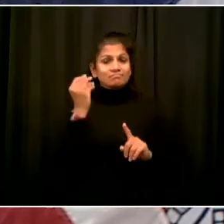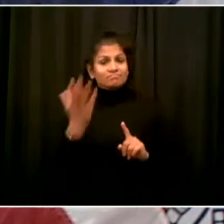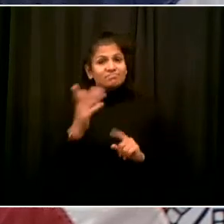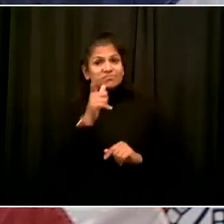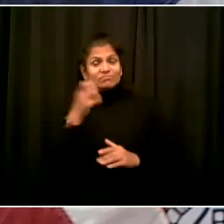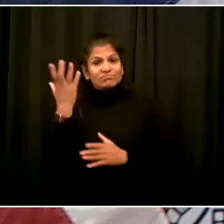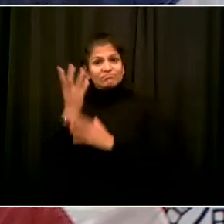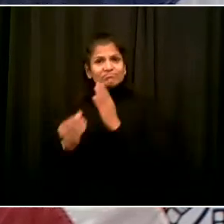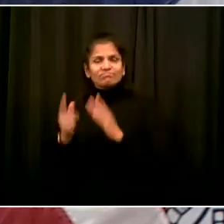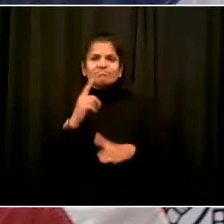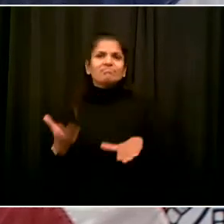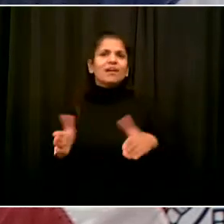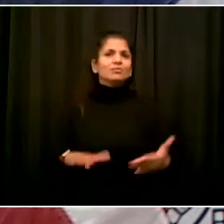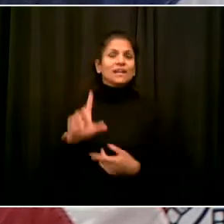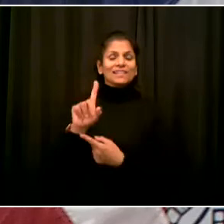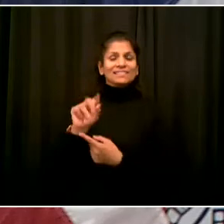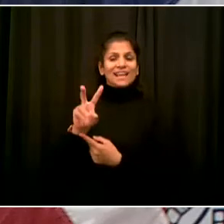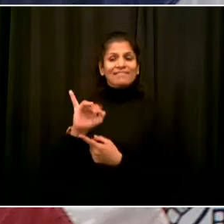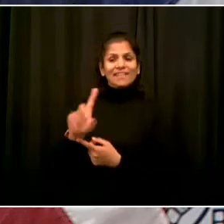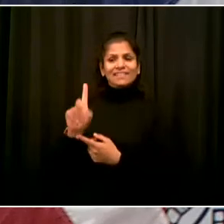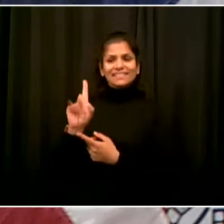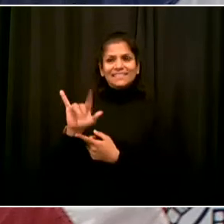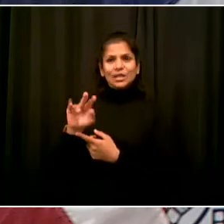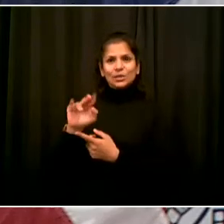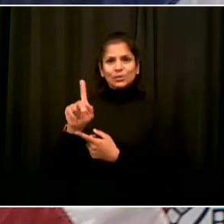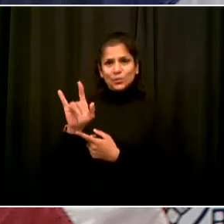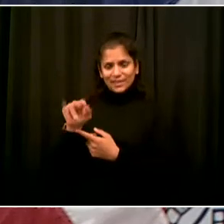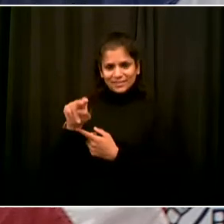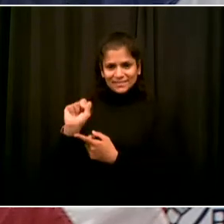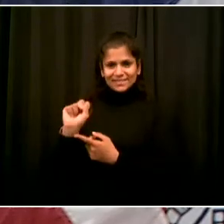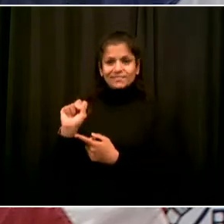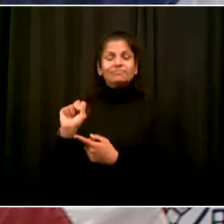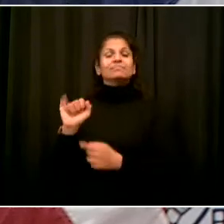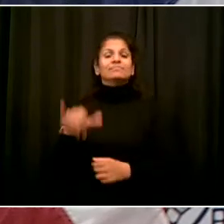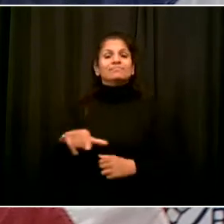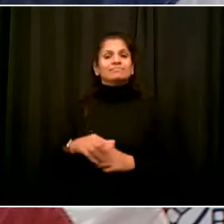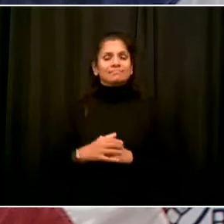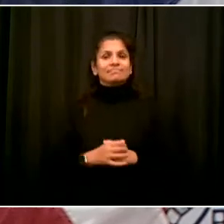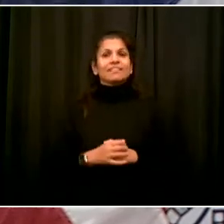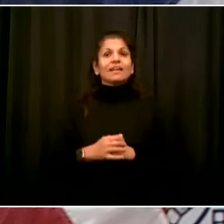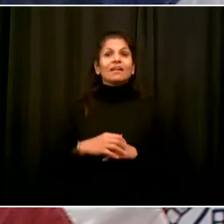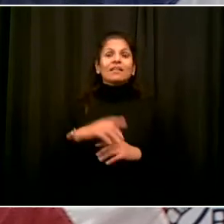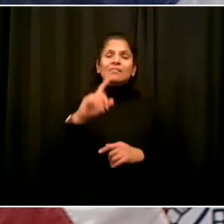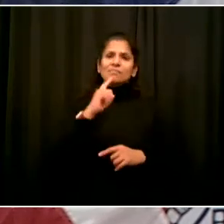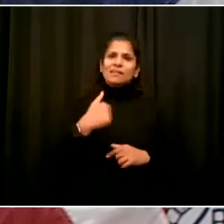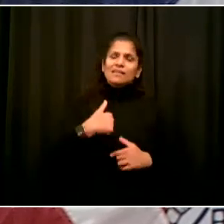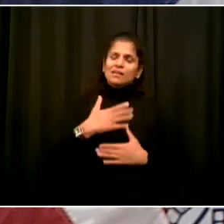HEAVY HEART AND